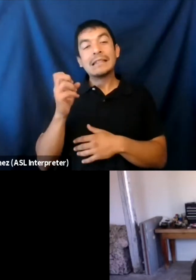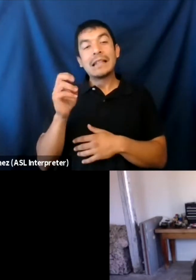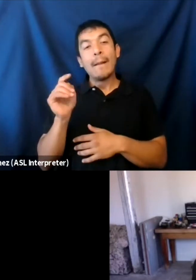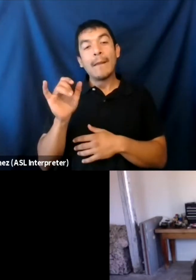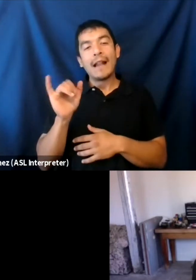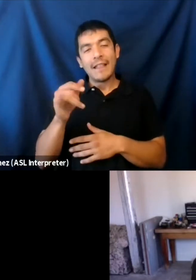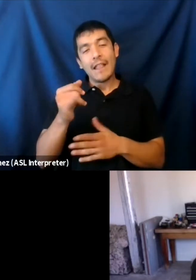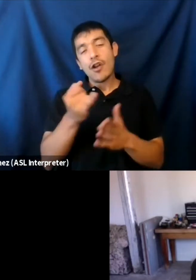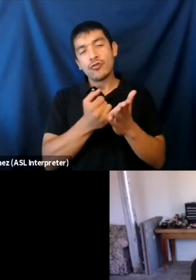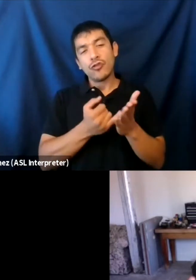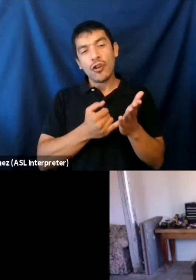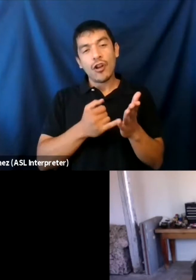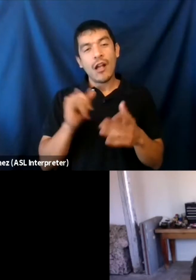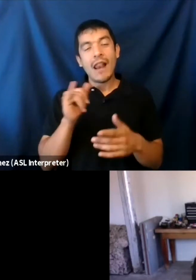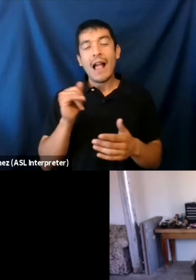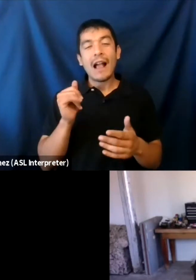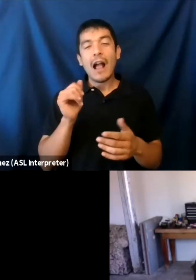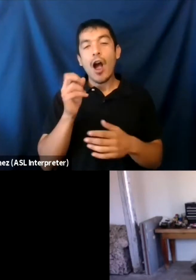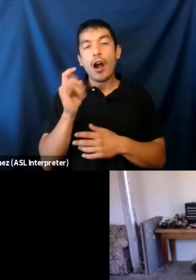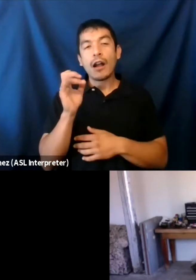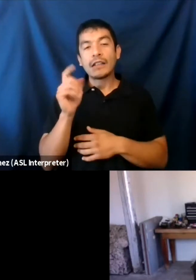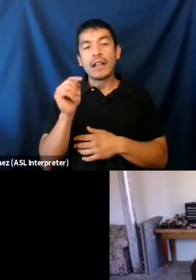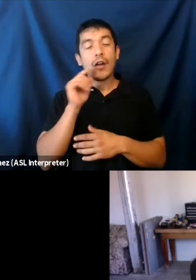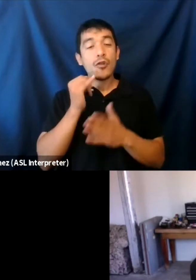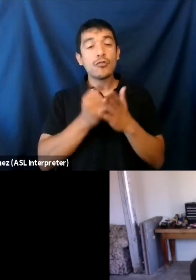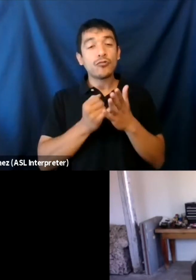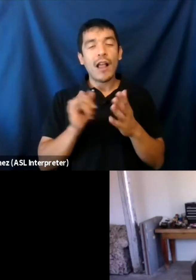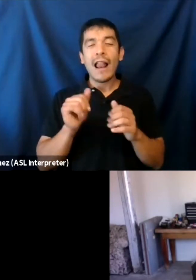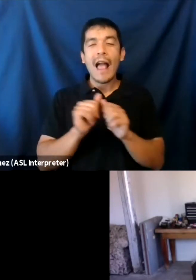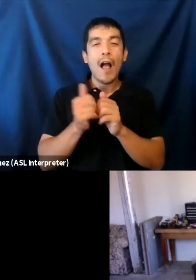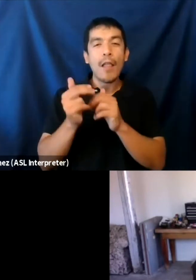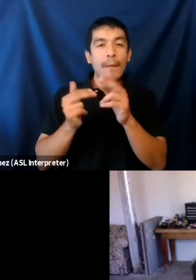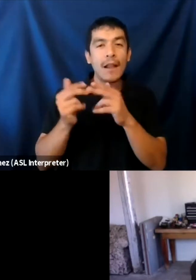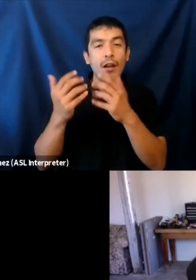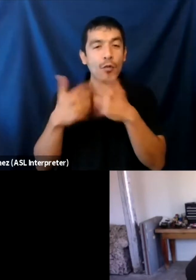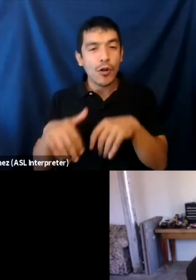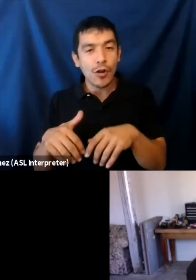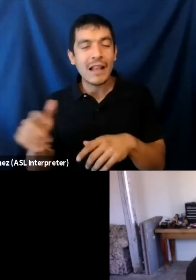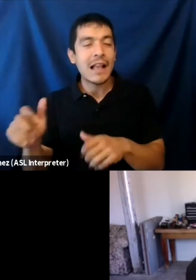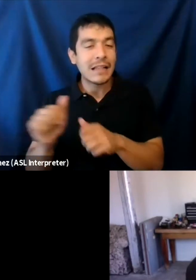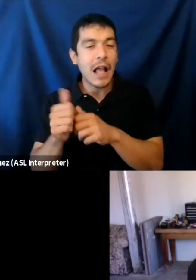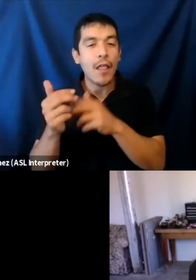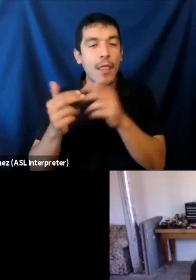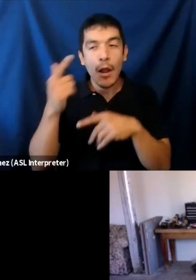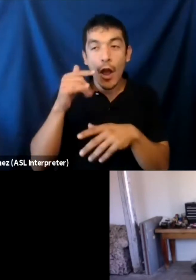like an architect would draw for like, here's how the building works. Here's how the building looks on the outside